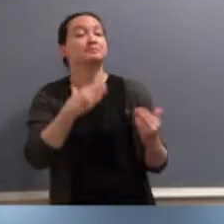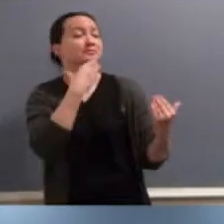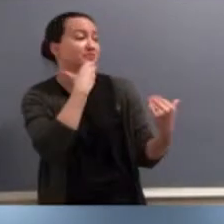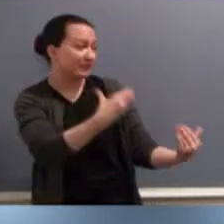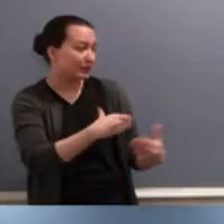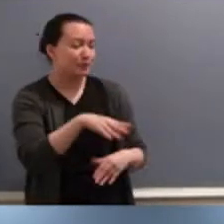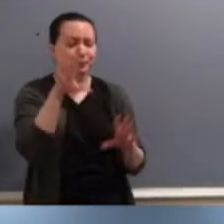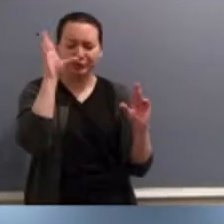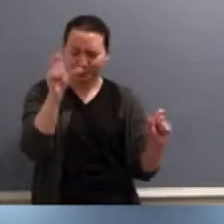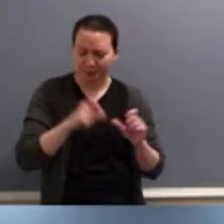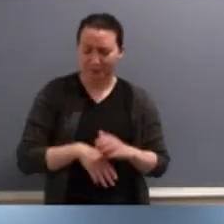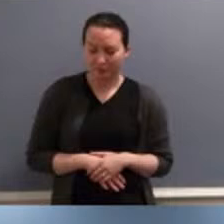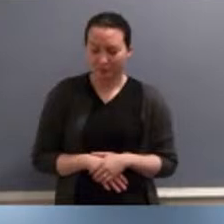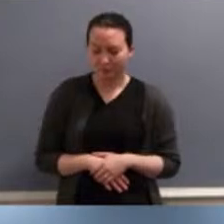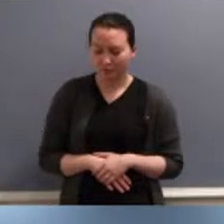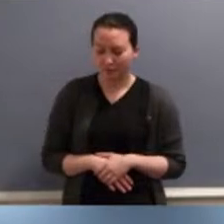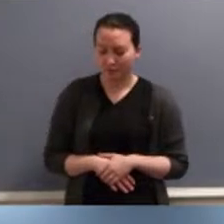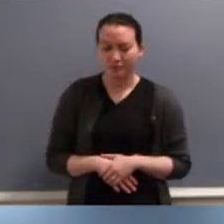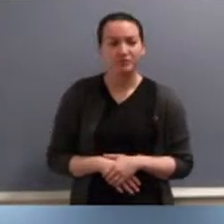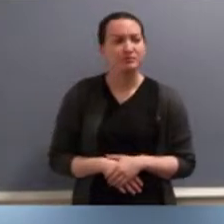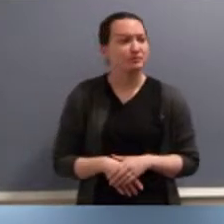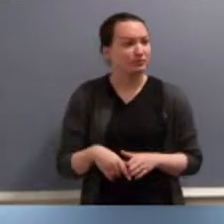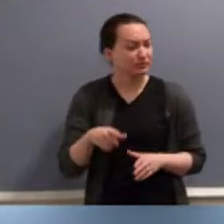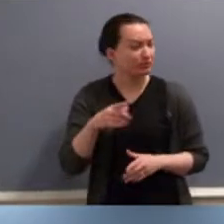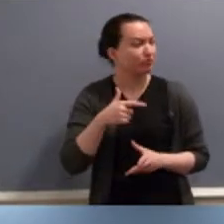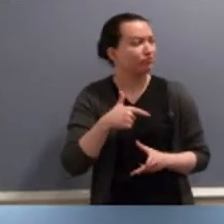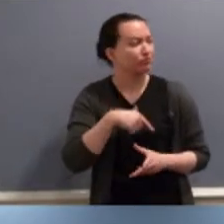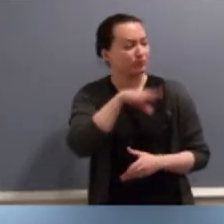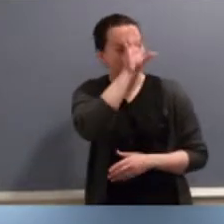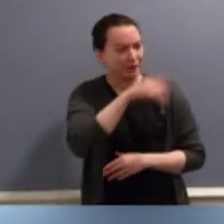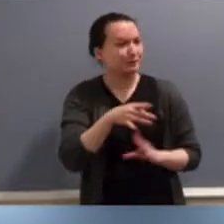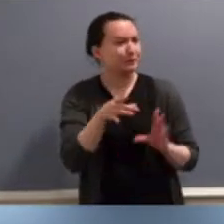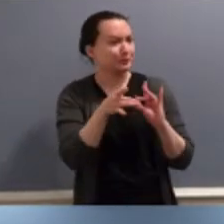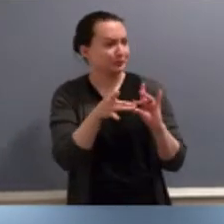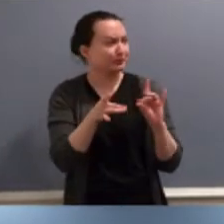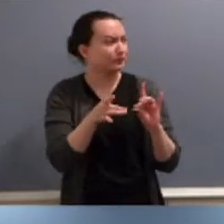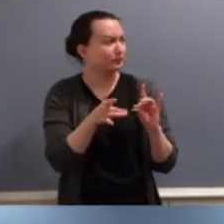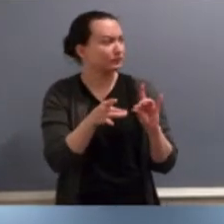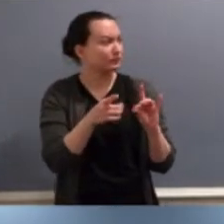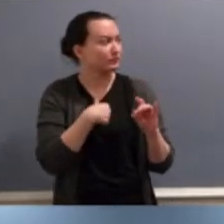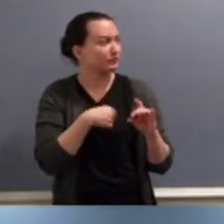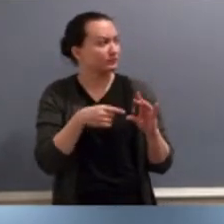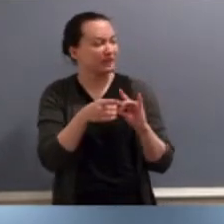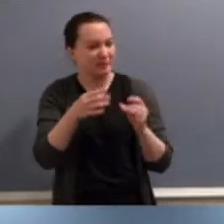Mr President if you don't mind I wanted to hear from I like to leave my comments at the end after